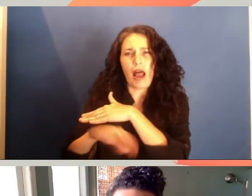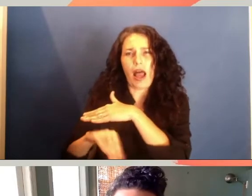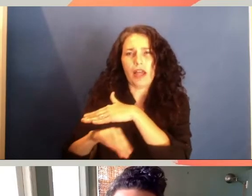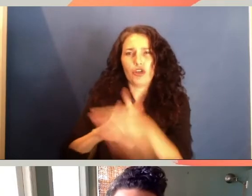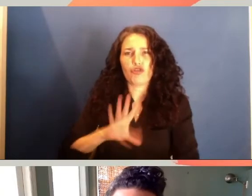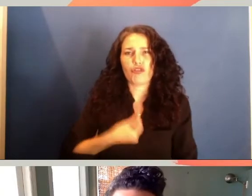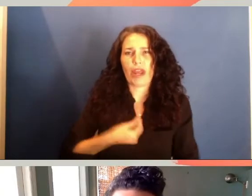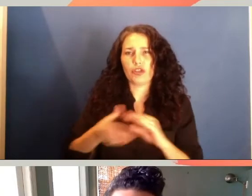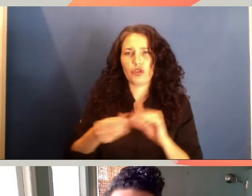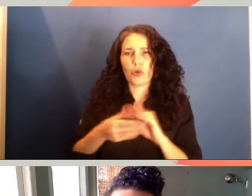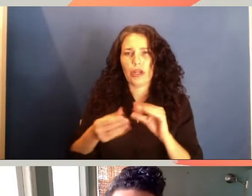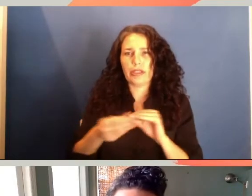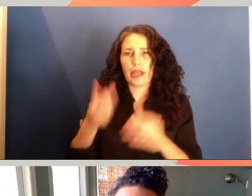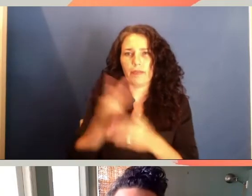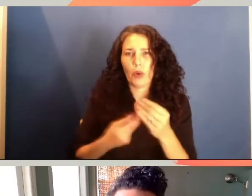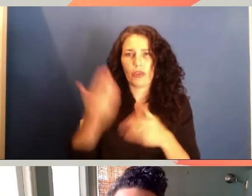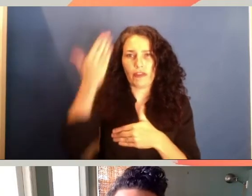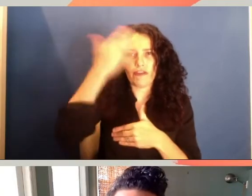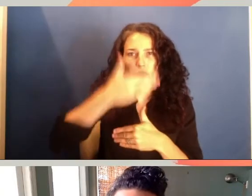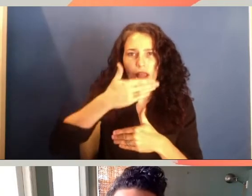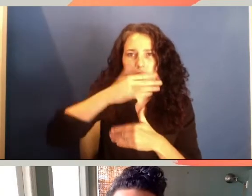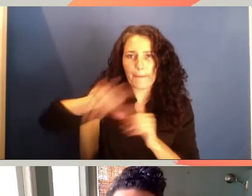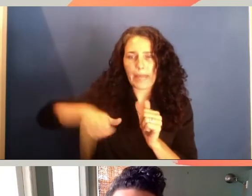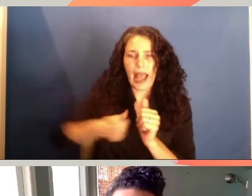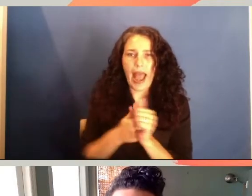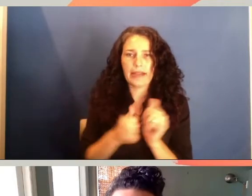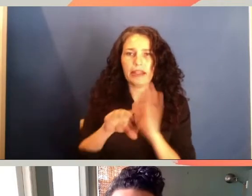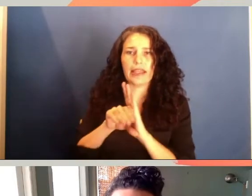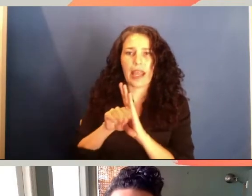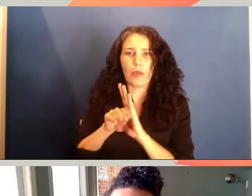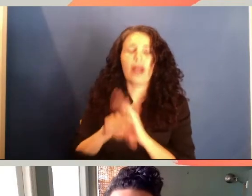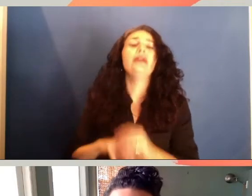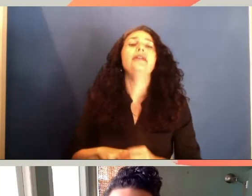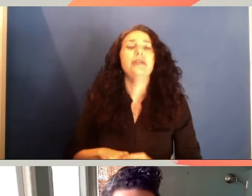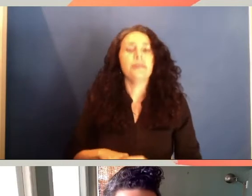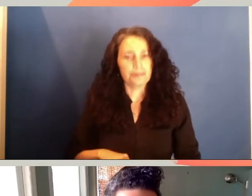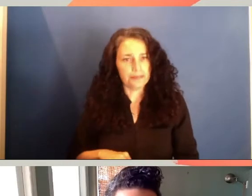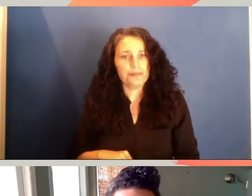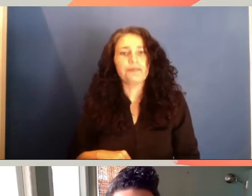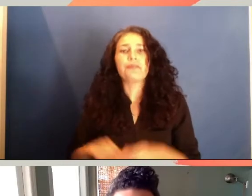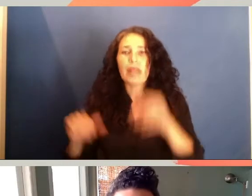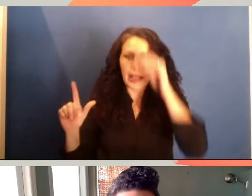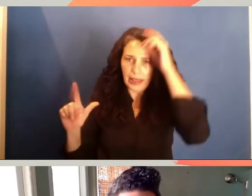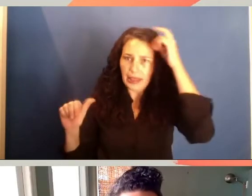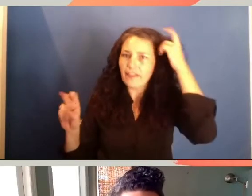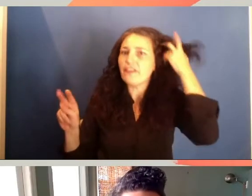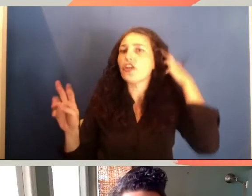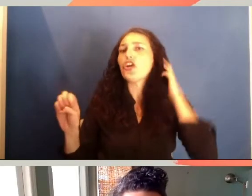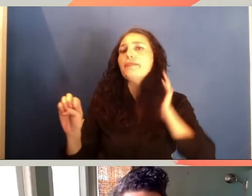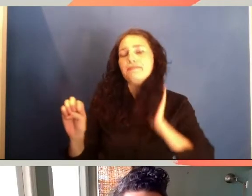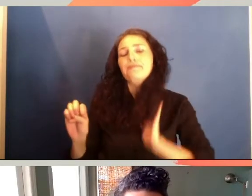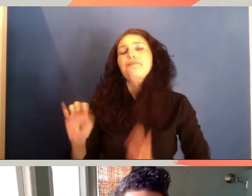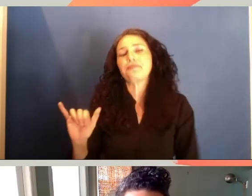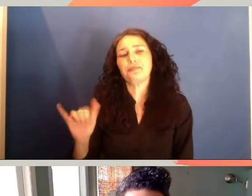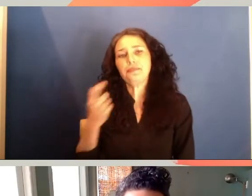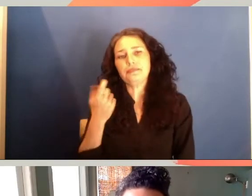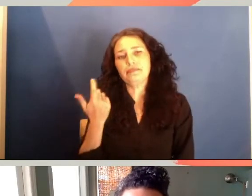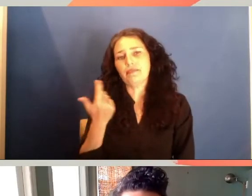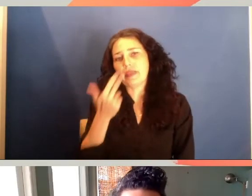I wonder if you could talk a little bit about that. Yeah, and we allude to it in, it's funny I've just coming out of, we're coming out of Emmys, a meeting then,